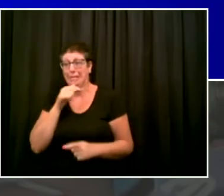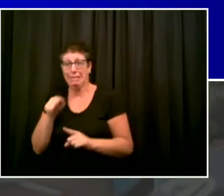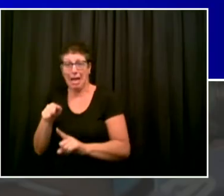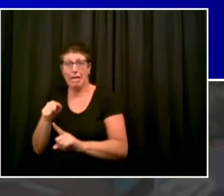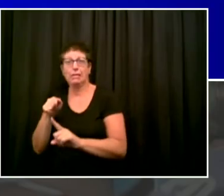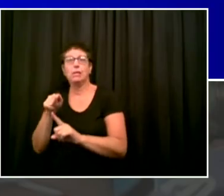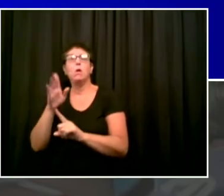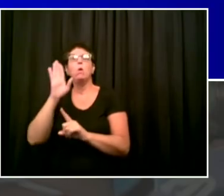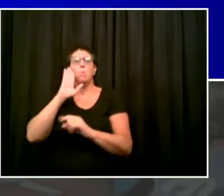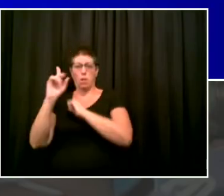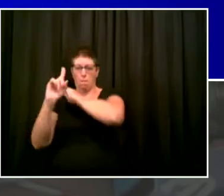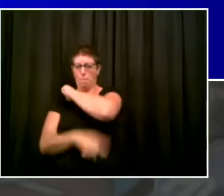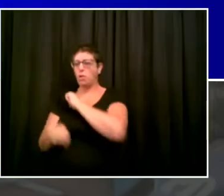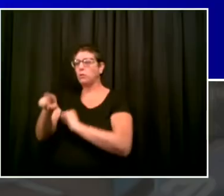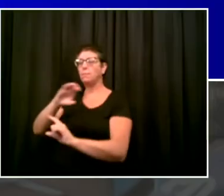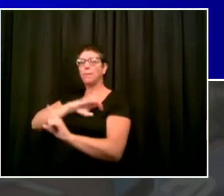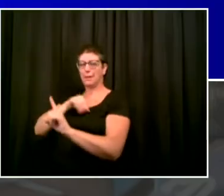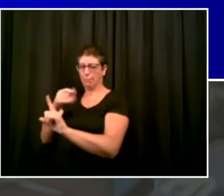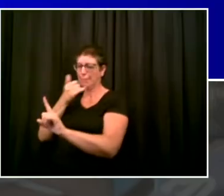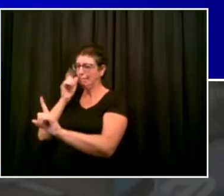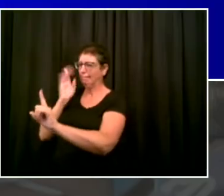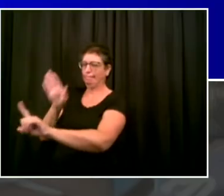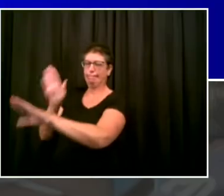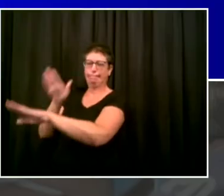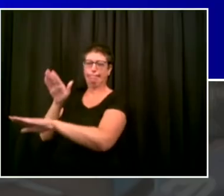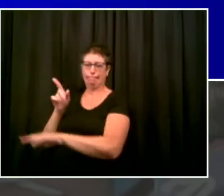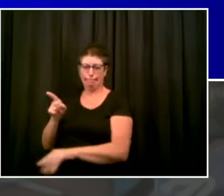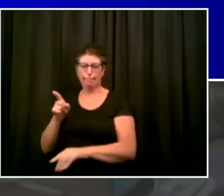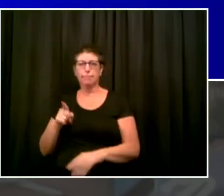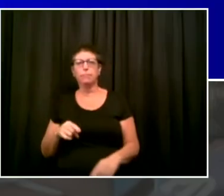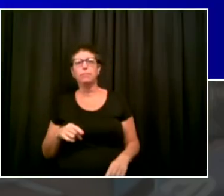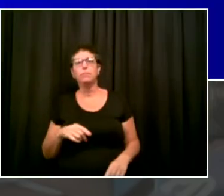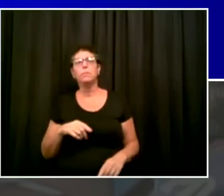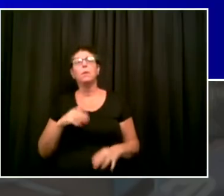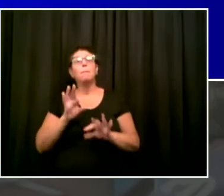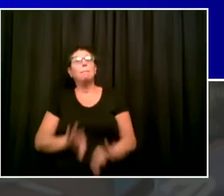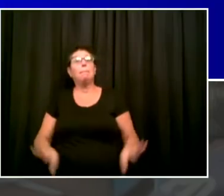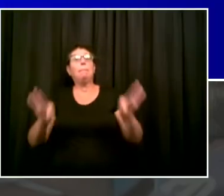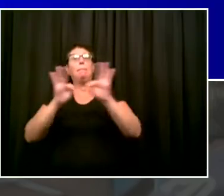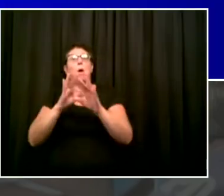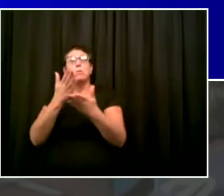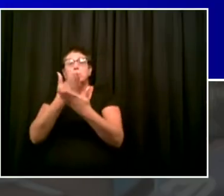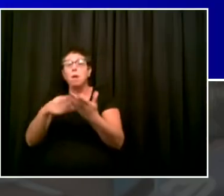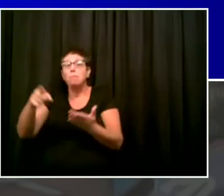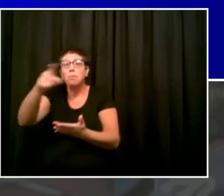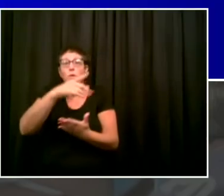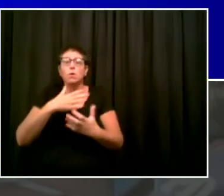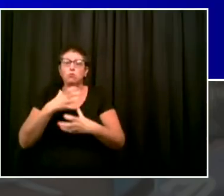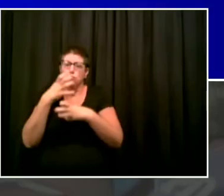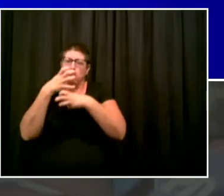ARE MADE THAT THERE WILL BE ACCOUNTABILITY. IT IS SO IMPORTANT FOR